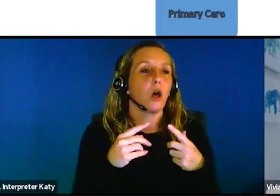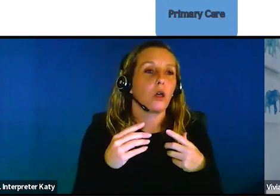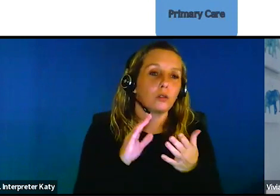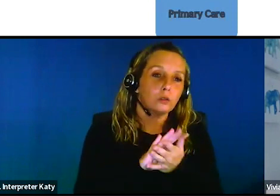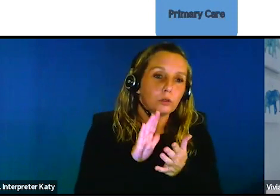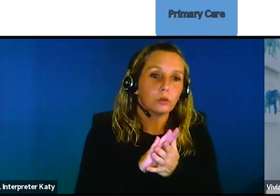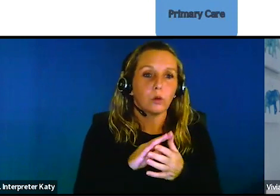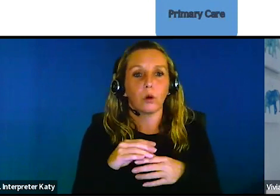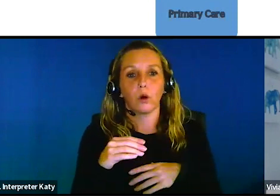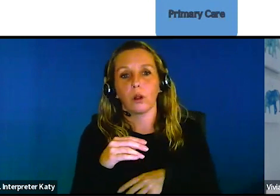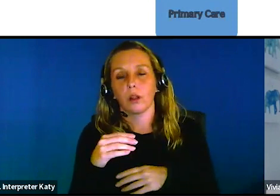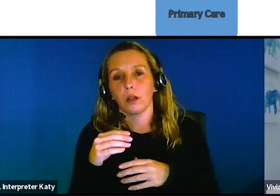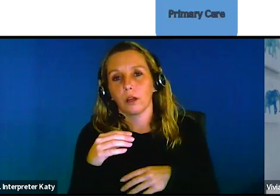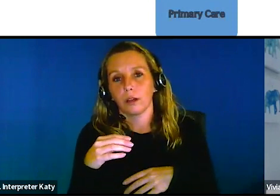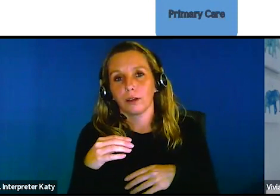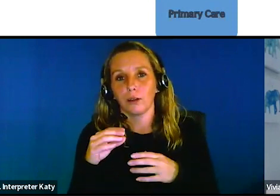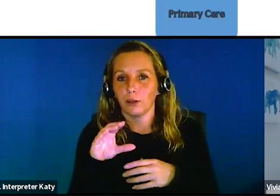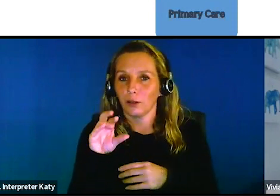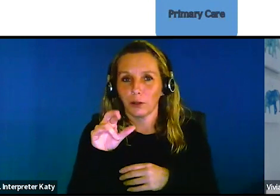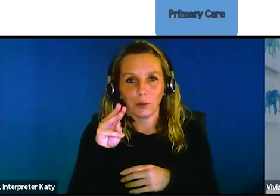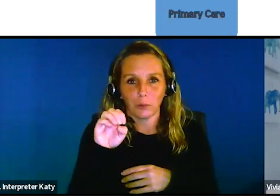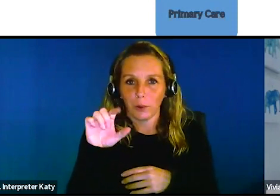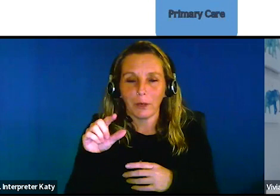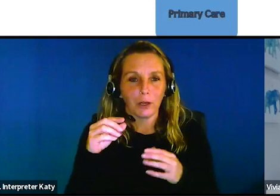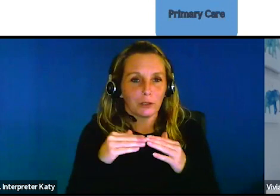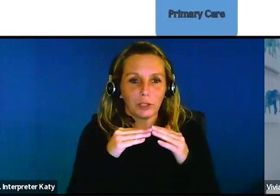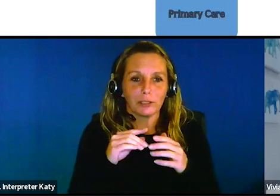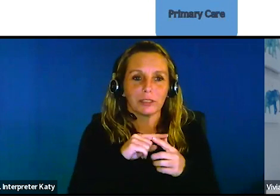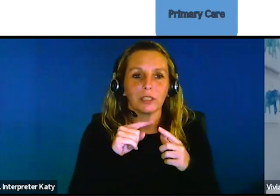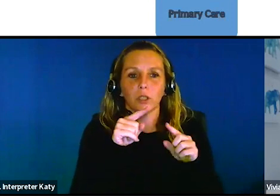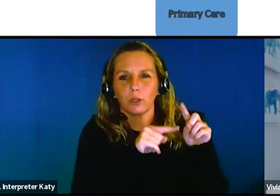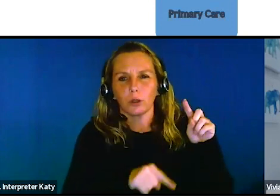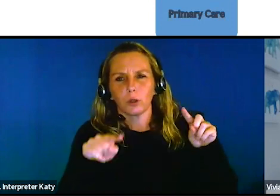criminal justice, recreation, developmental disabilities, primary care.